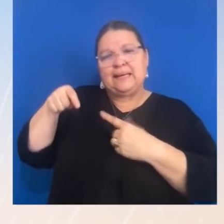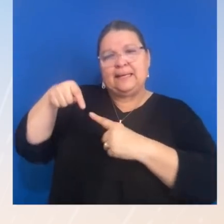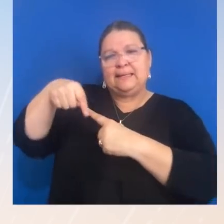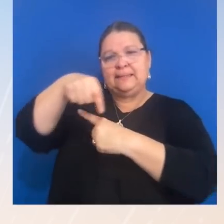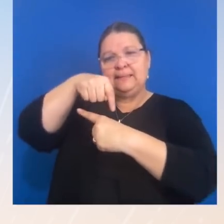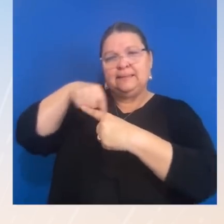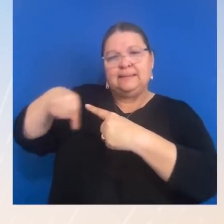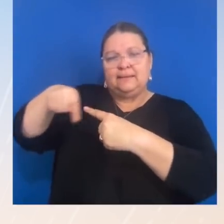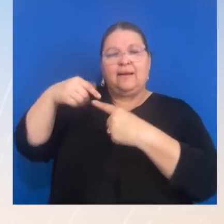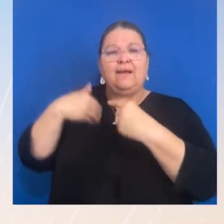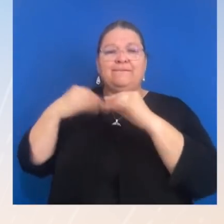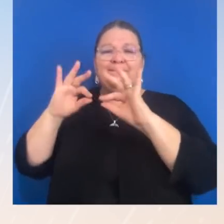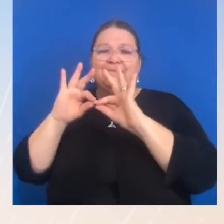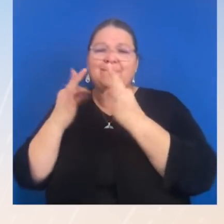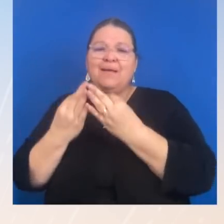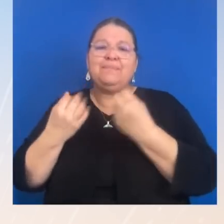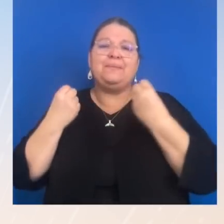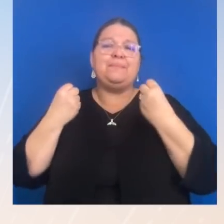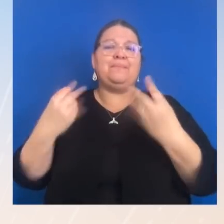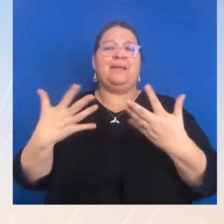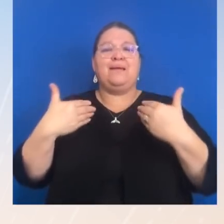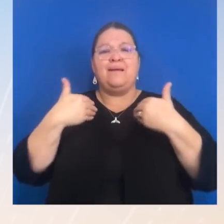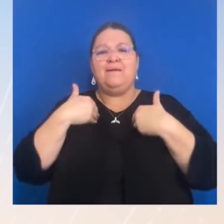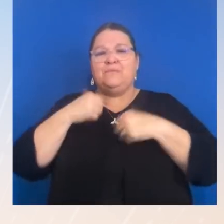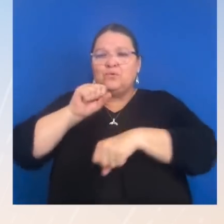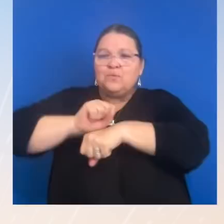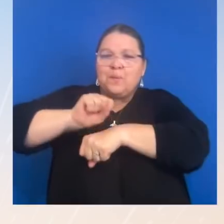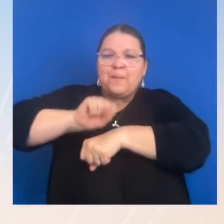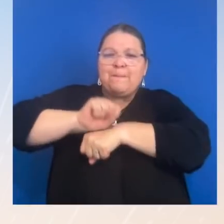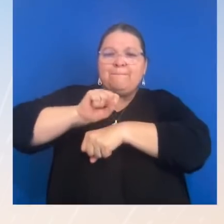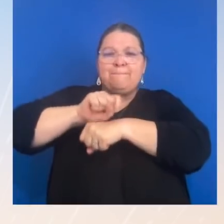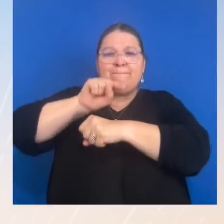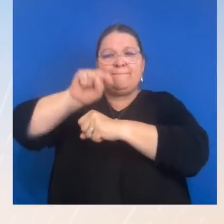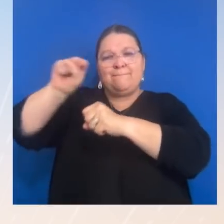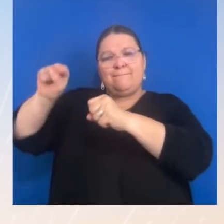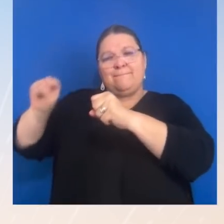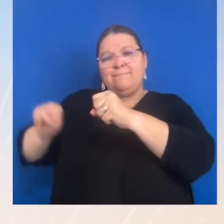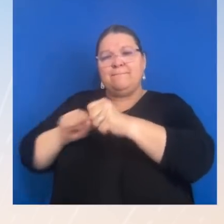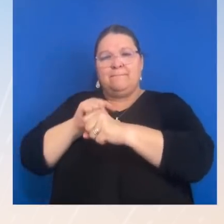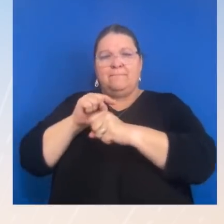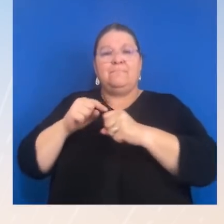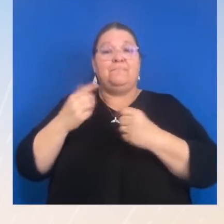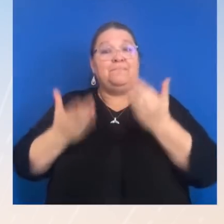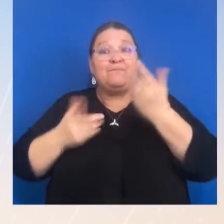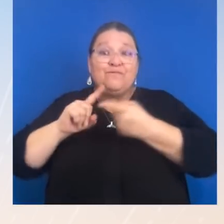many of them have friends and others. So that is our assessment.